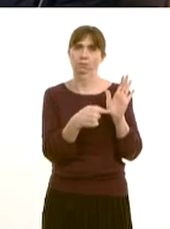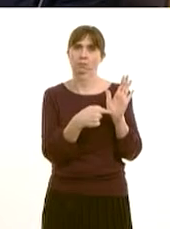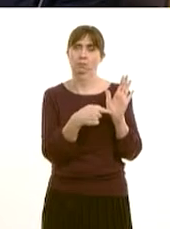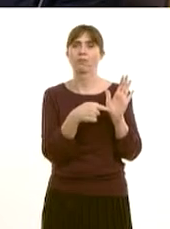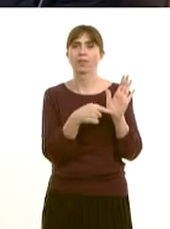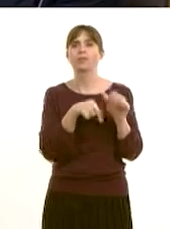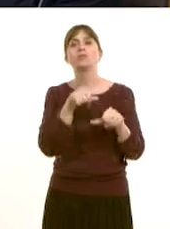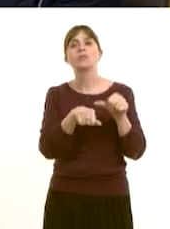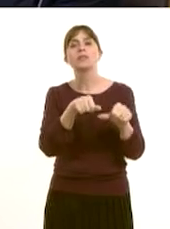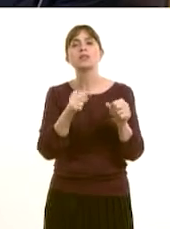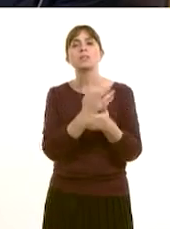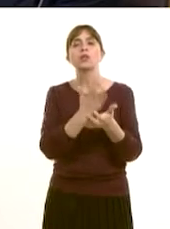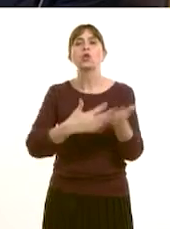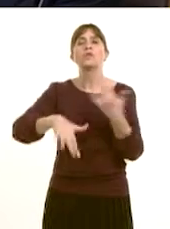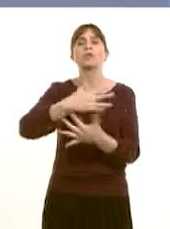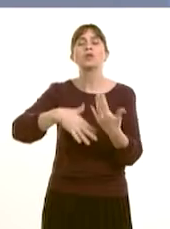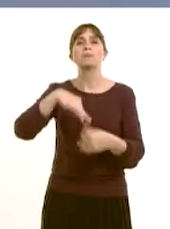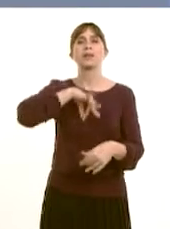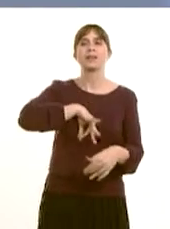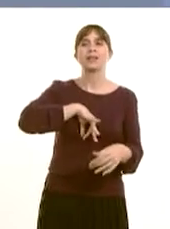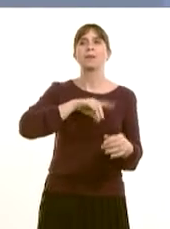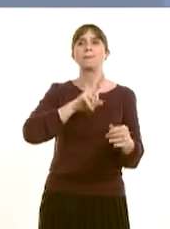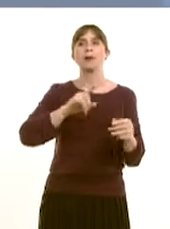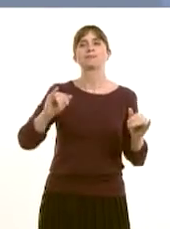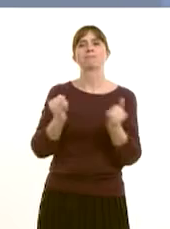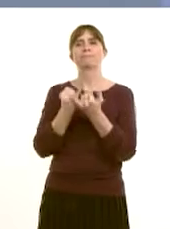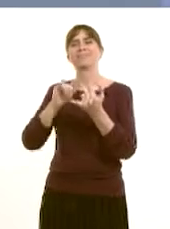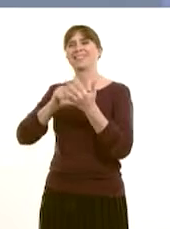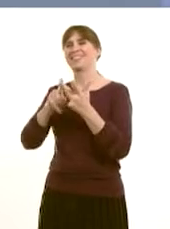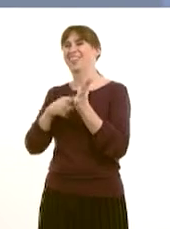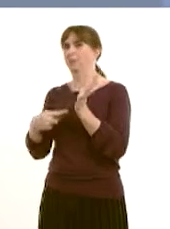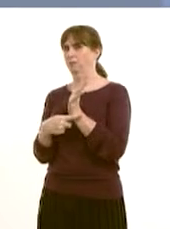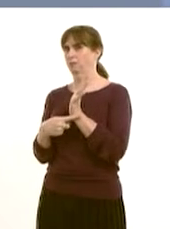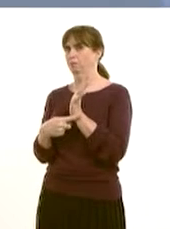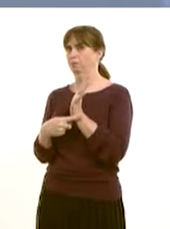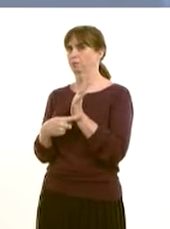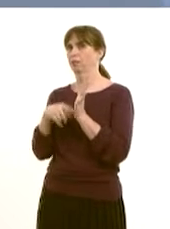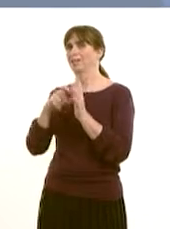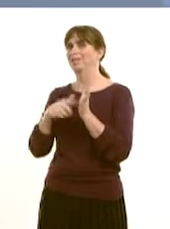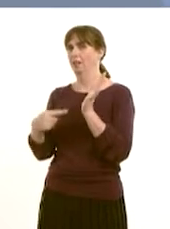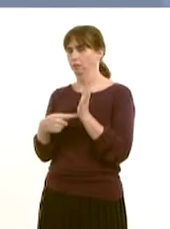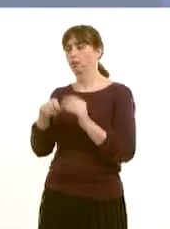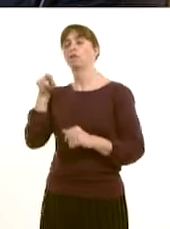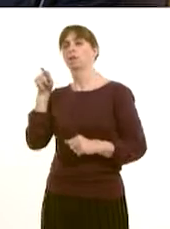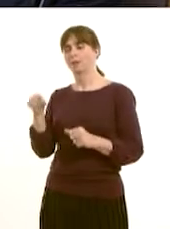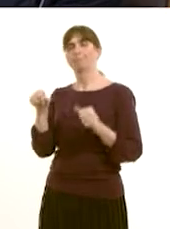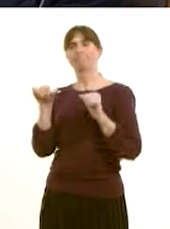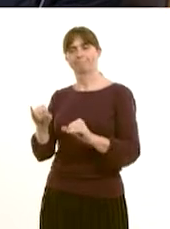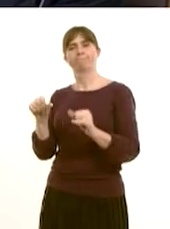for ensuring community benefits, but it bumps up against the CILT. As a result of that, it puts limits on what we can do to encourage community benefit.